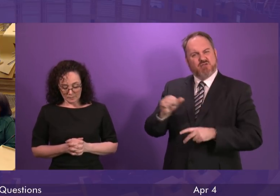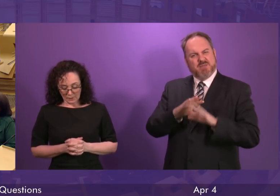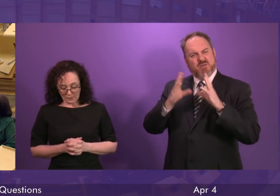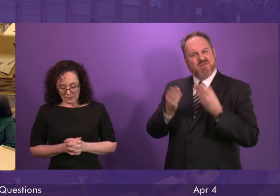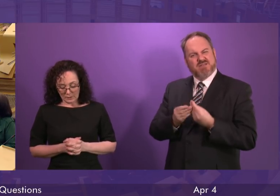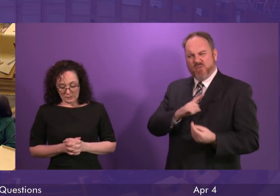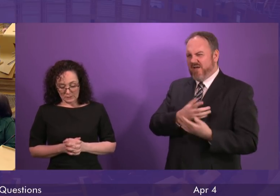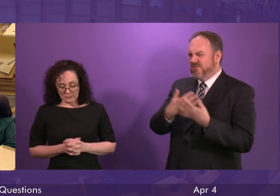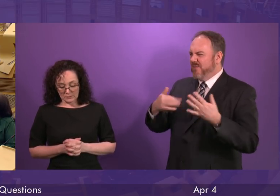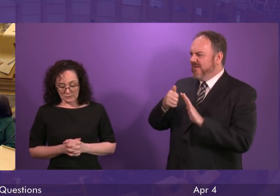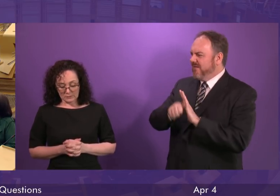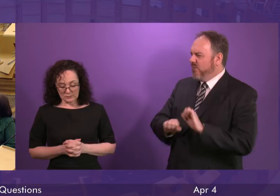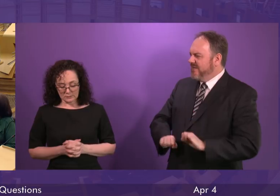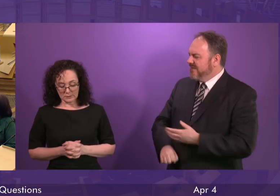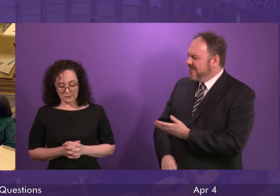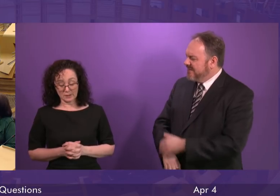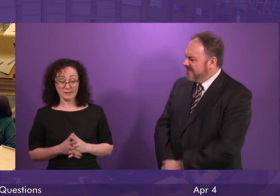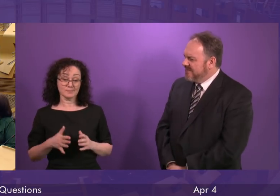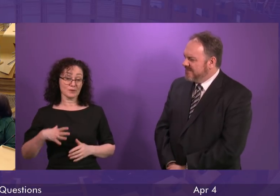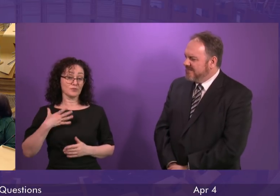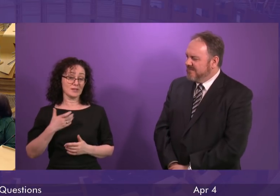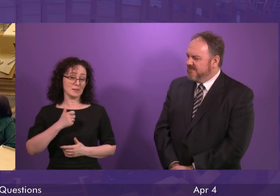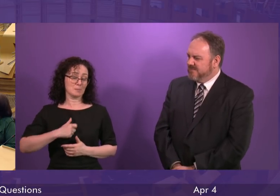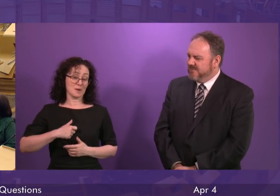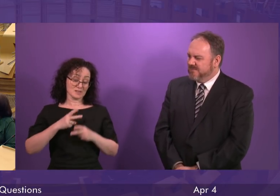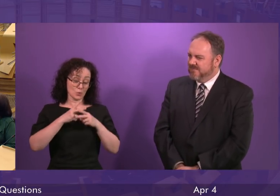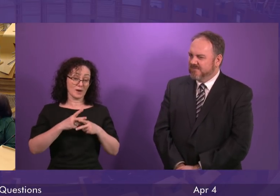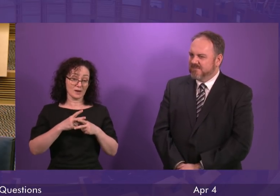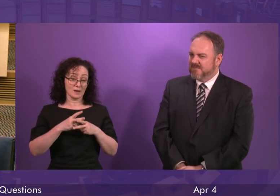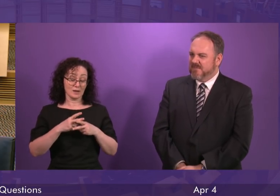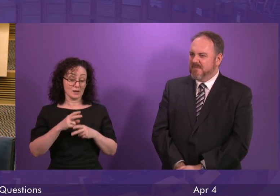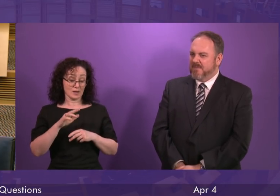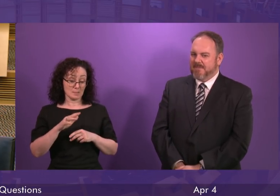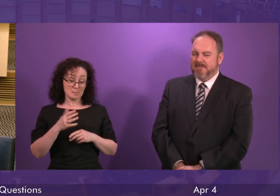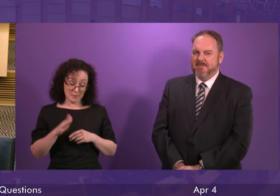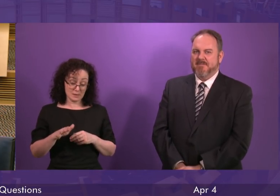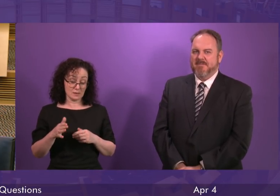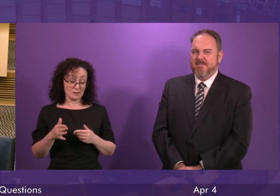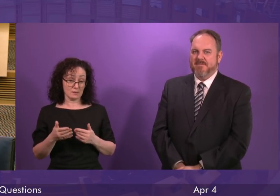The First Minister (Nicola Sturgeon): Free personal care has been there for many